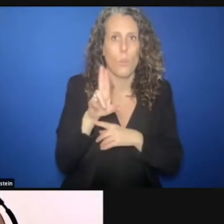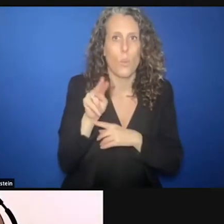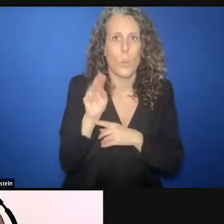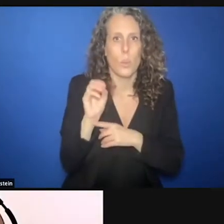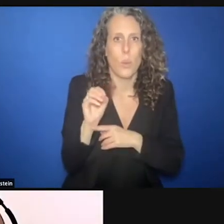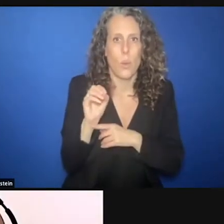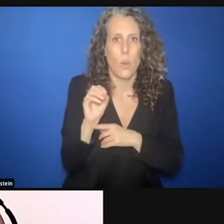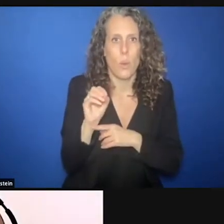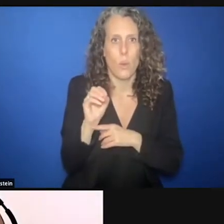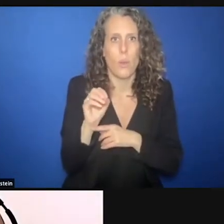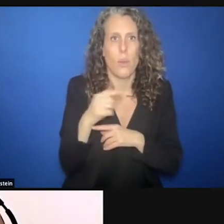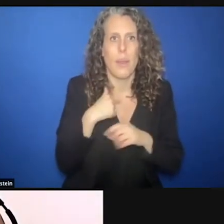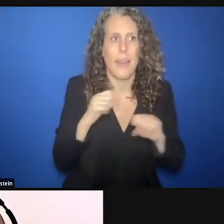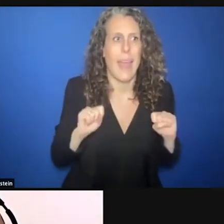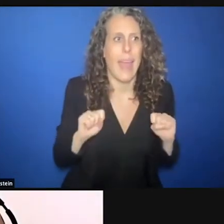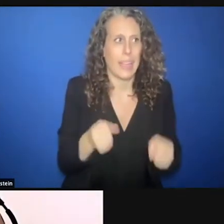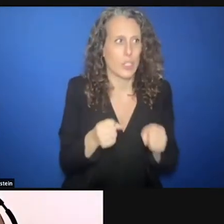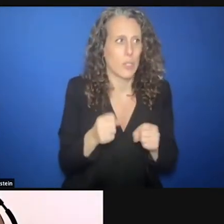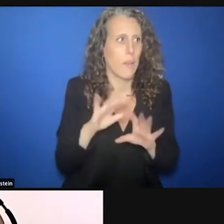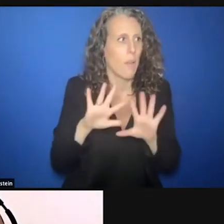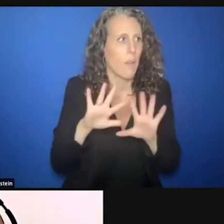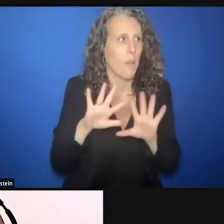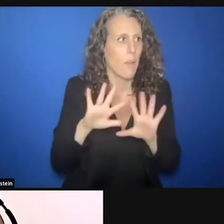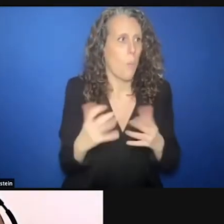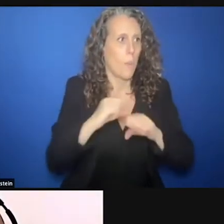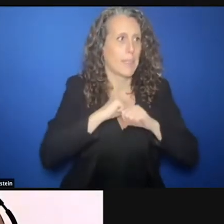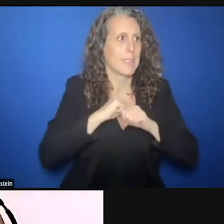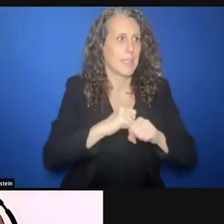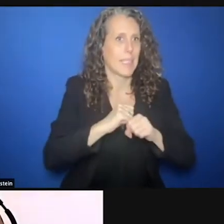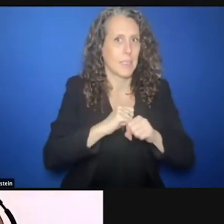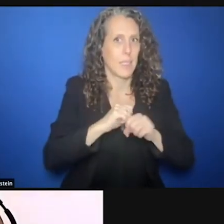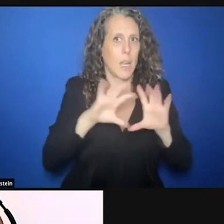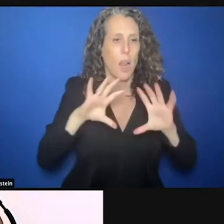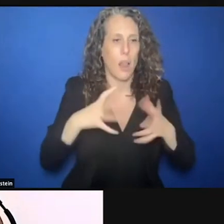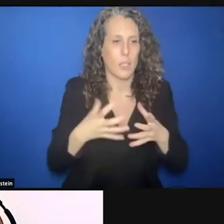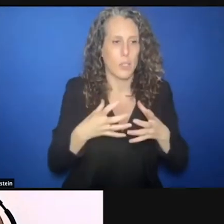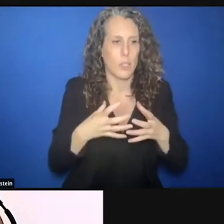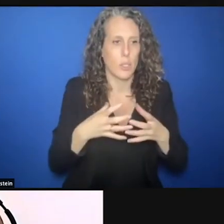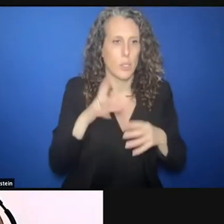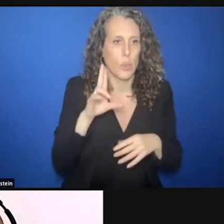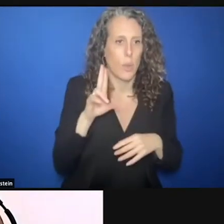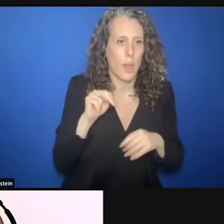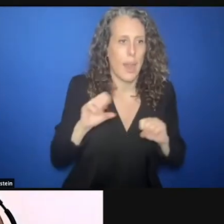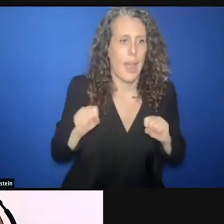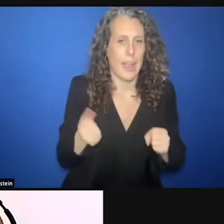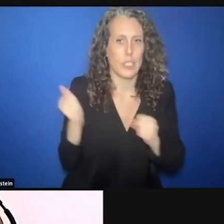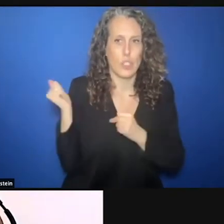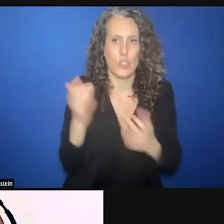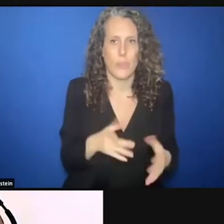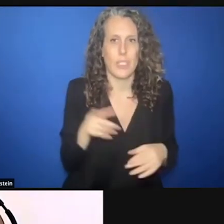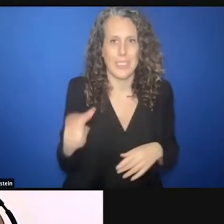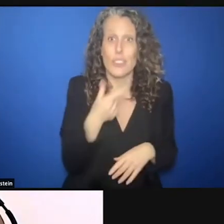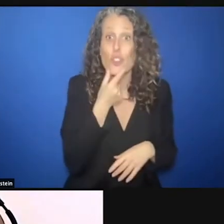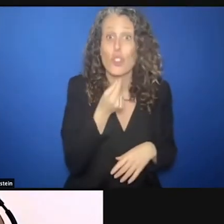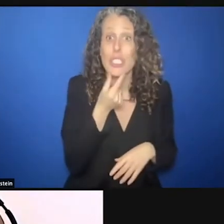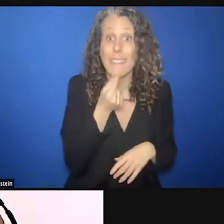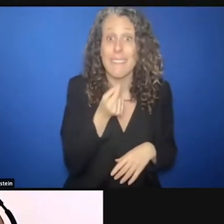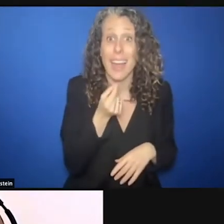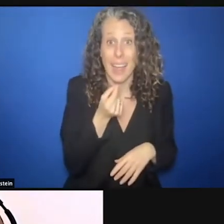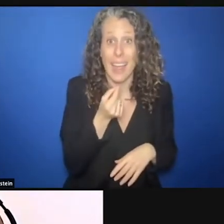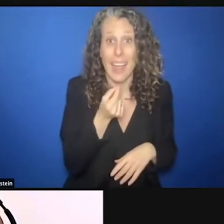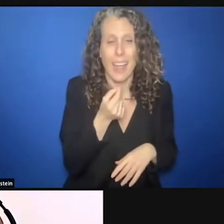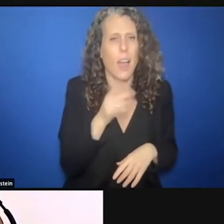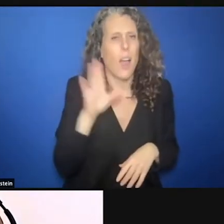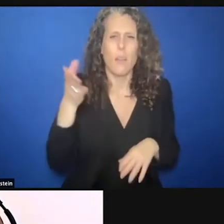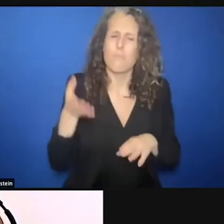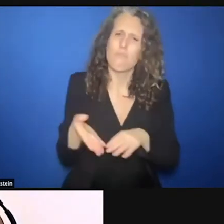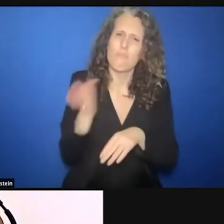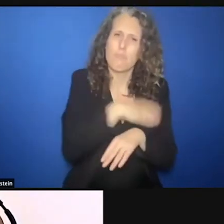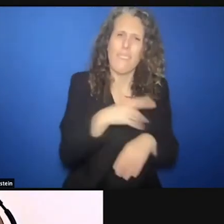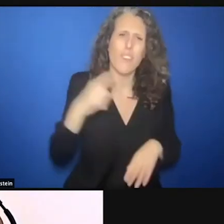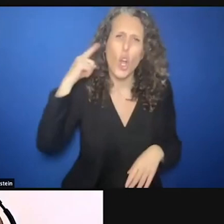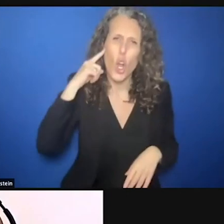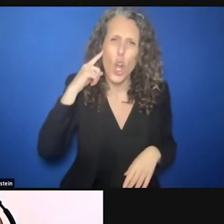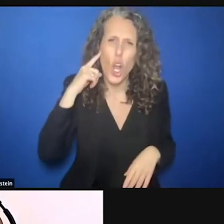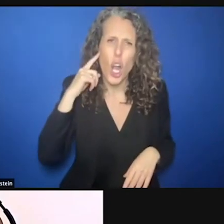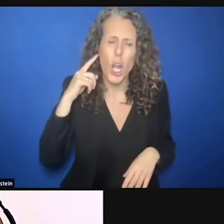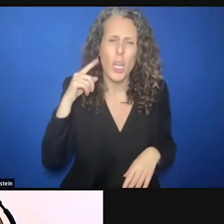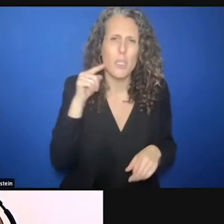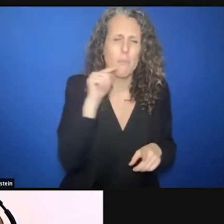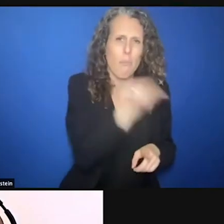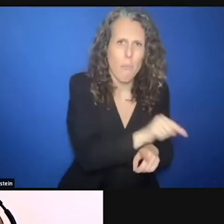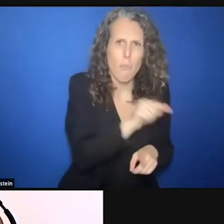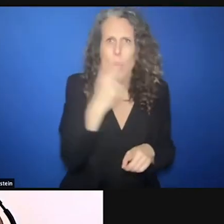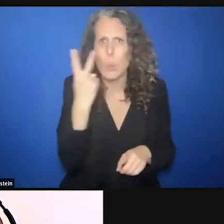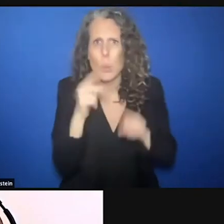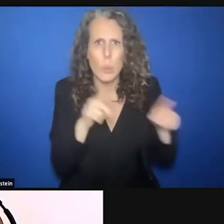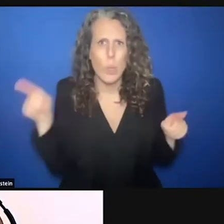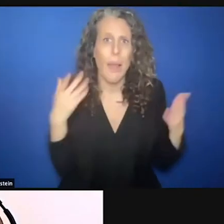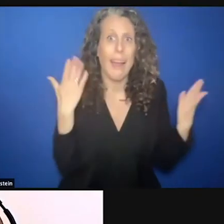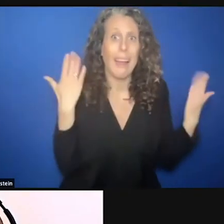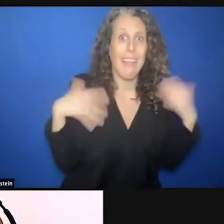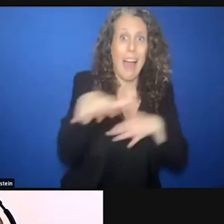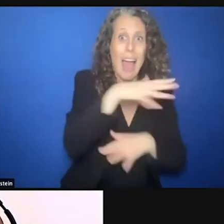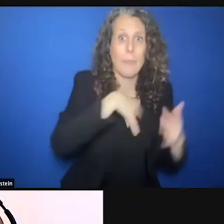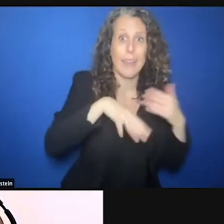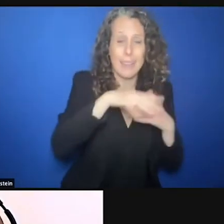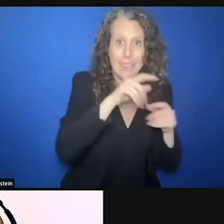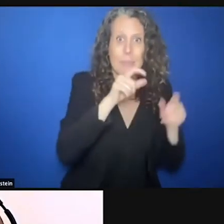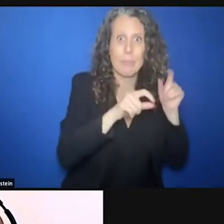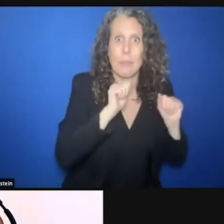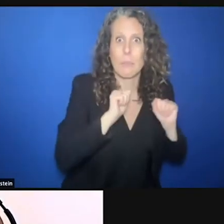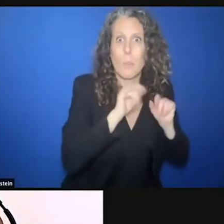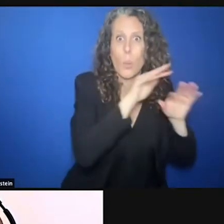of responsibility. We heard earlier of the double whammies. You're dealing with mines